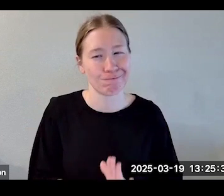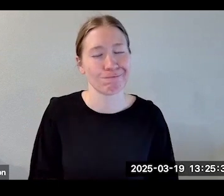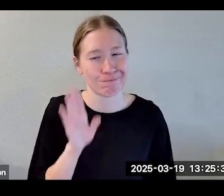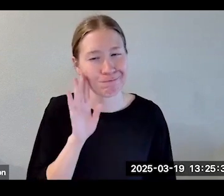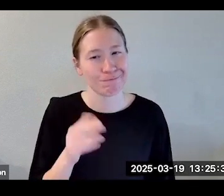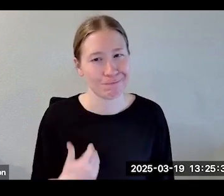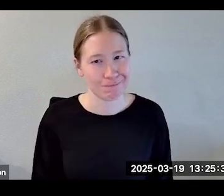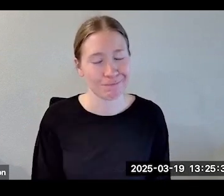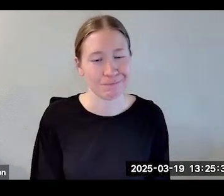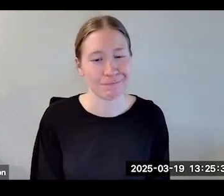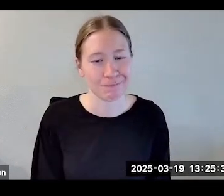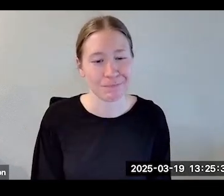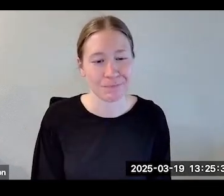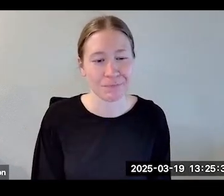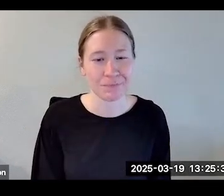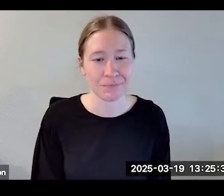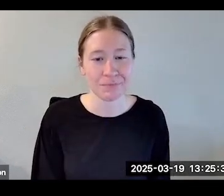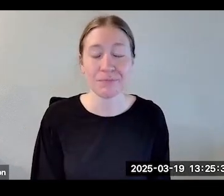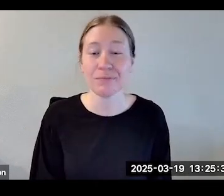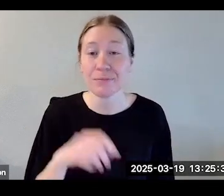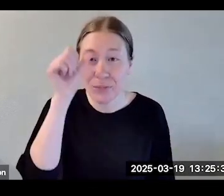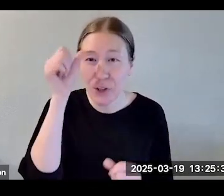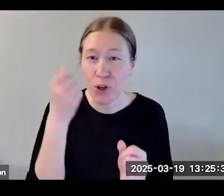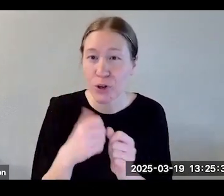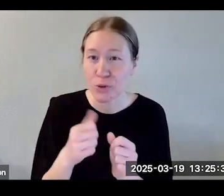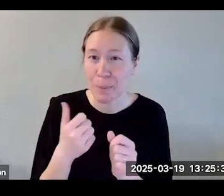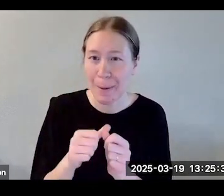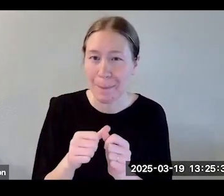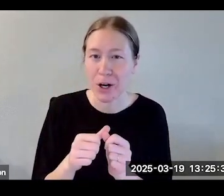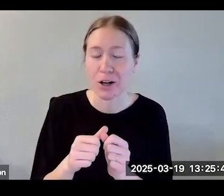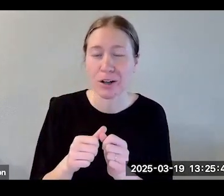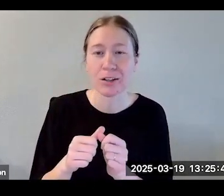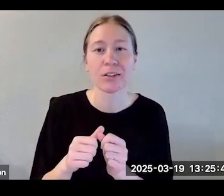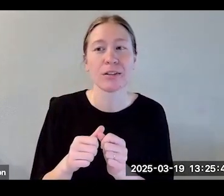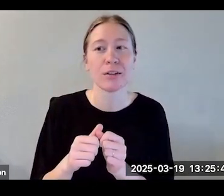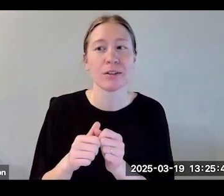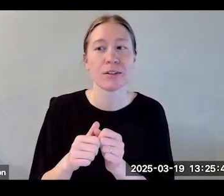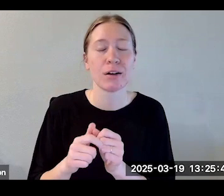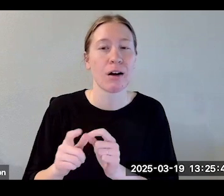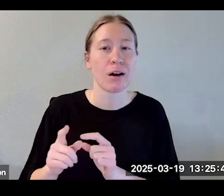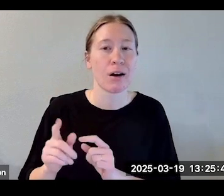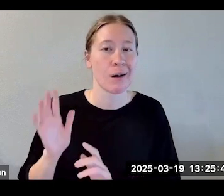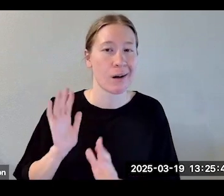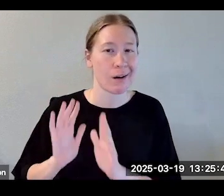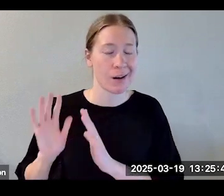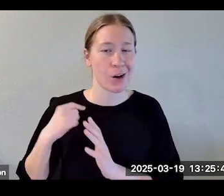So if you recall back to the questions that we talked about, we had talked about thinking through,